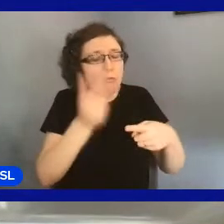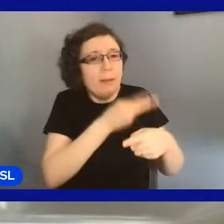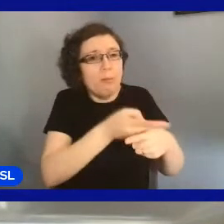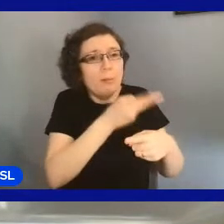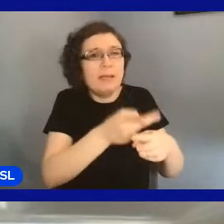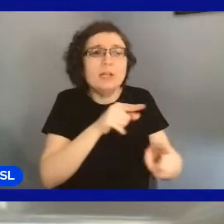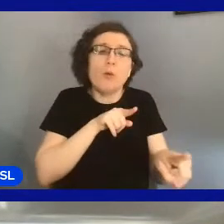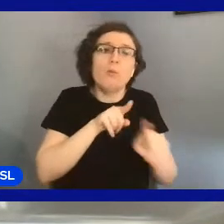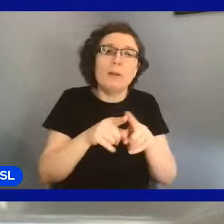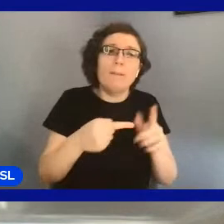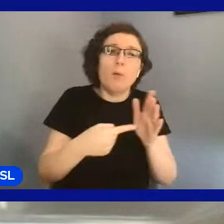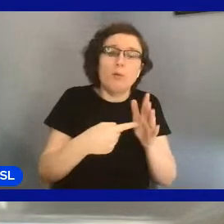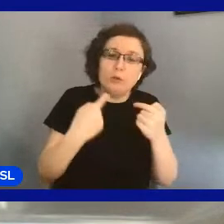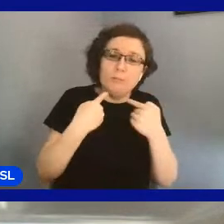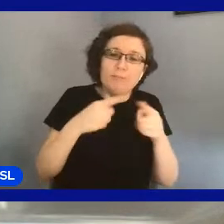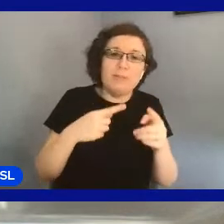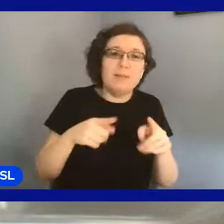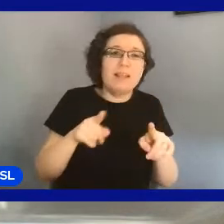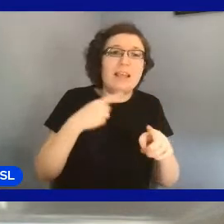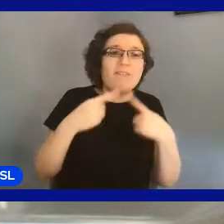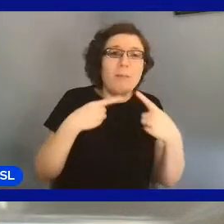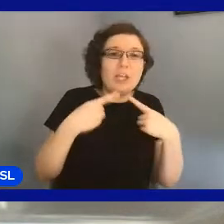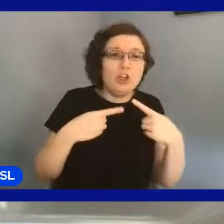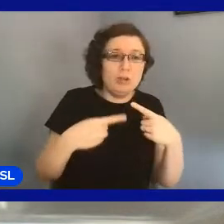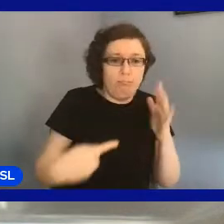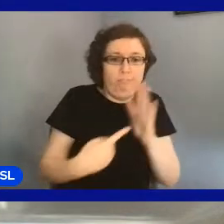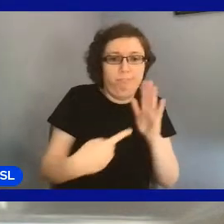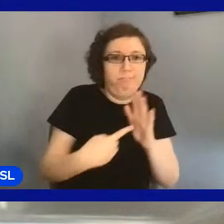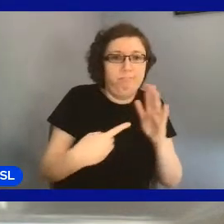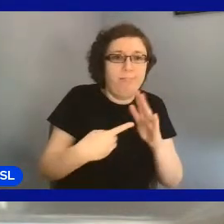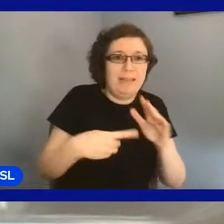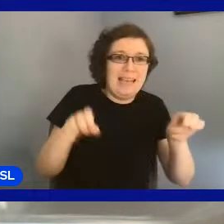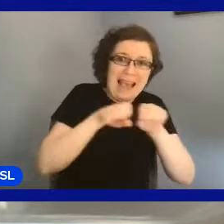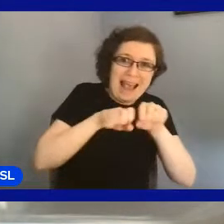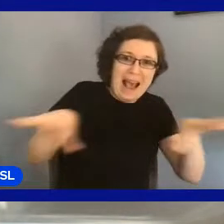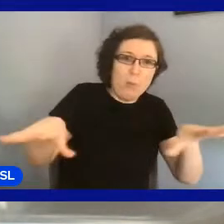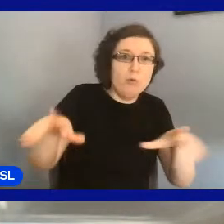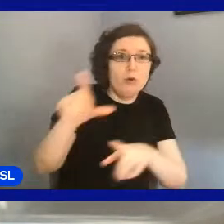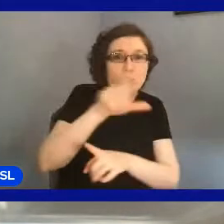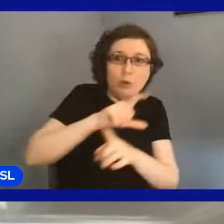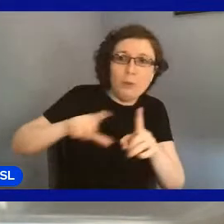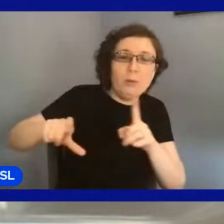We are trying to realise what venue or Bristol itself would want to communicate to it public.